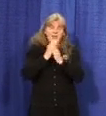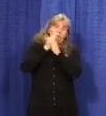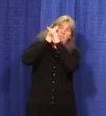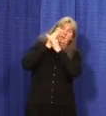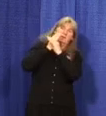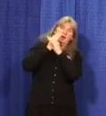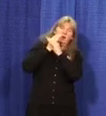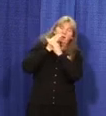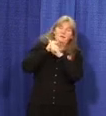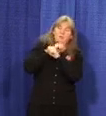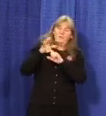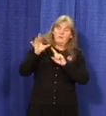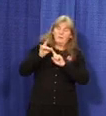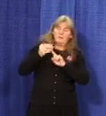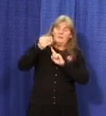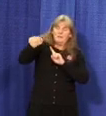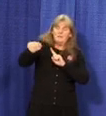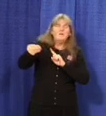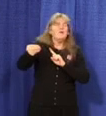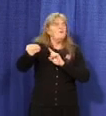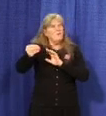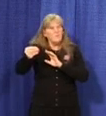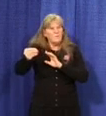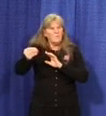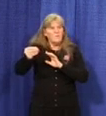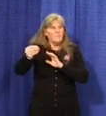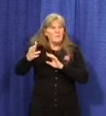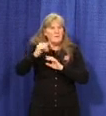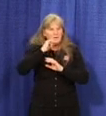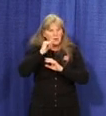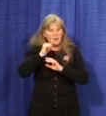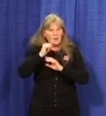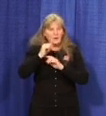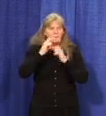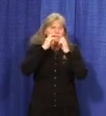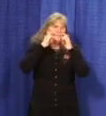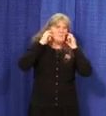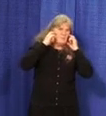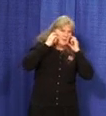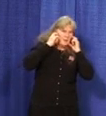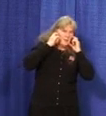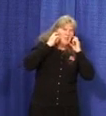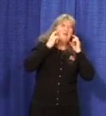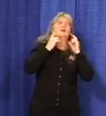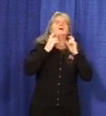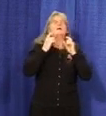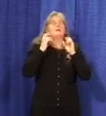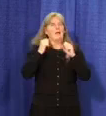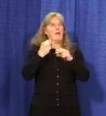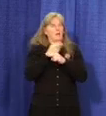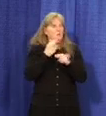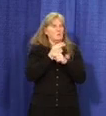the virus. It is not necessarily the same as a nonmedical mask, although you can accomplish both at once